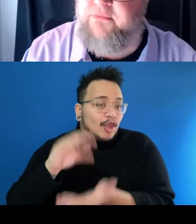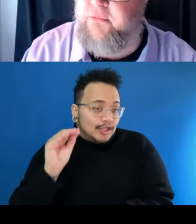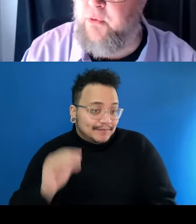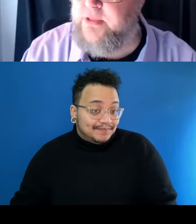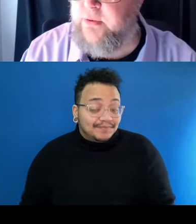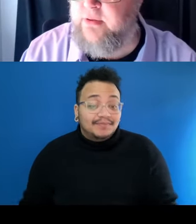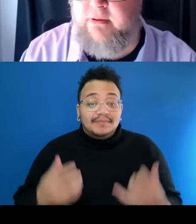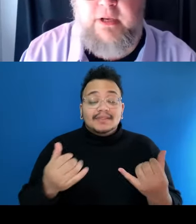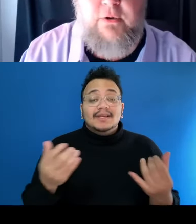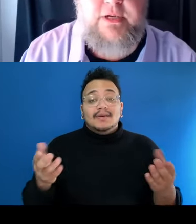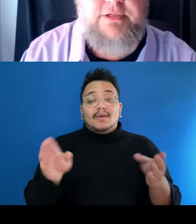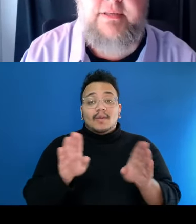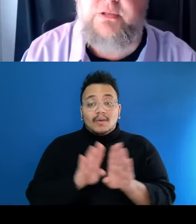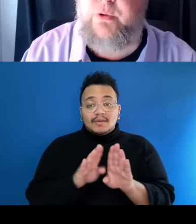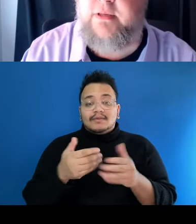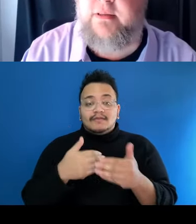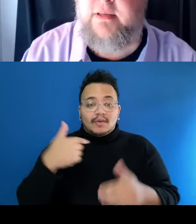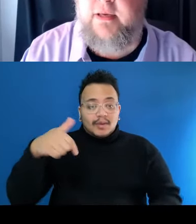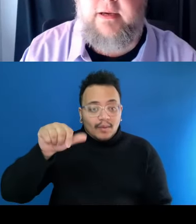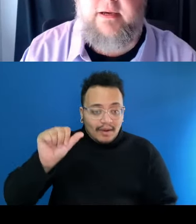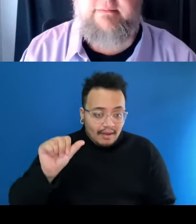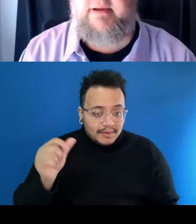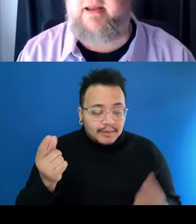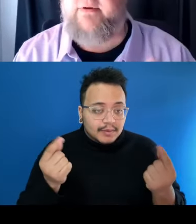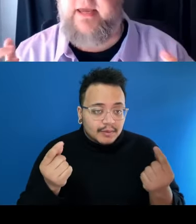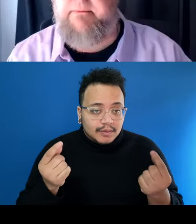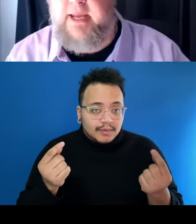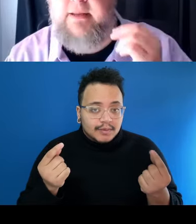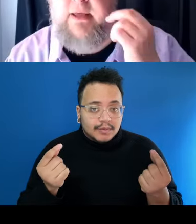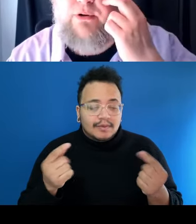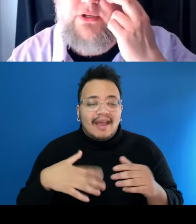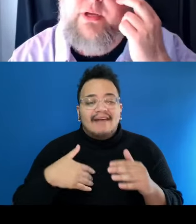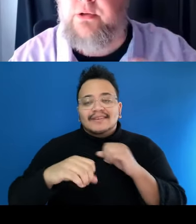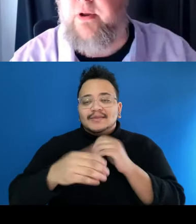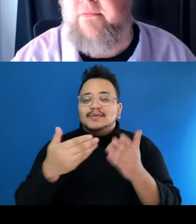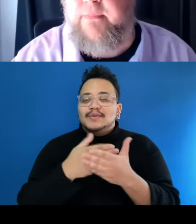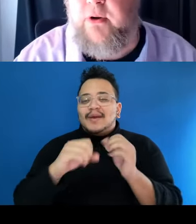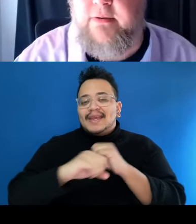before we do a little bit of questions with kind of a campaign that we're doing during Feb,